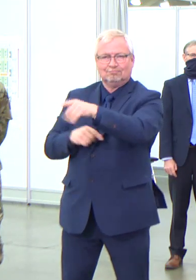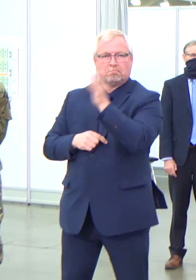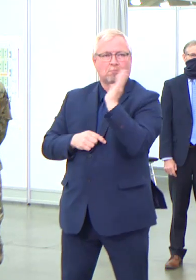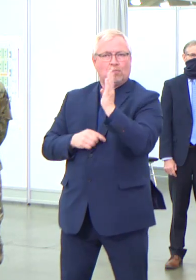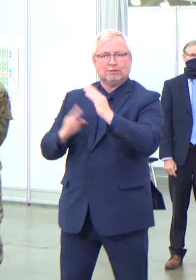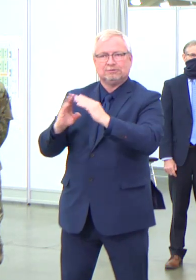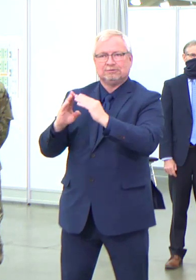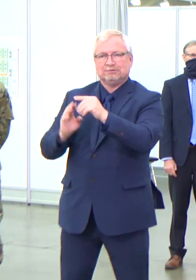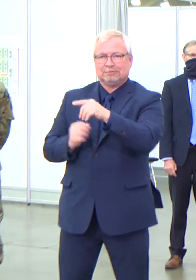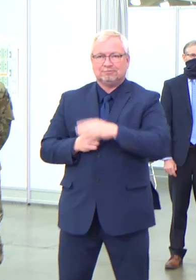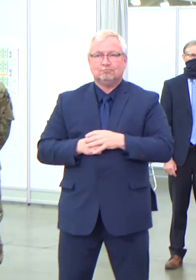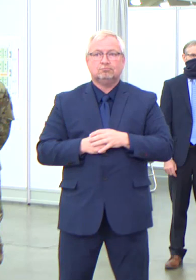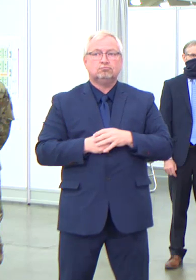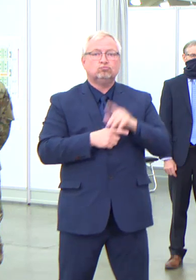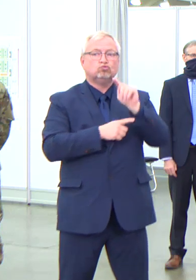Troopers are working in